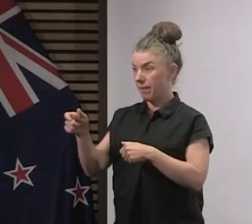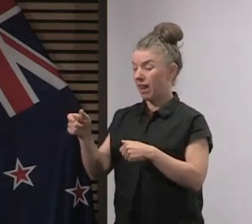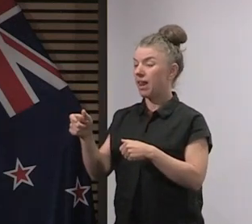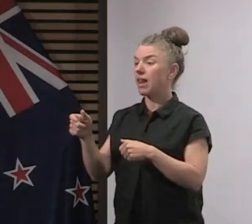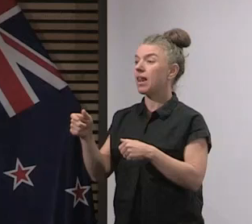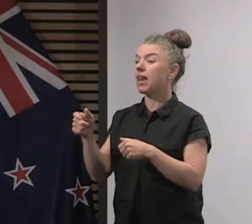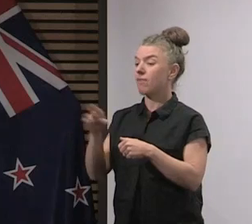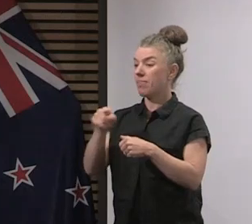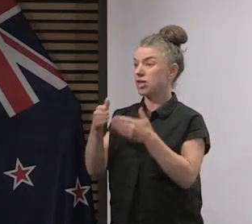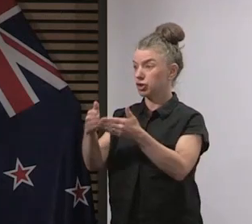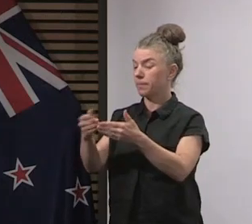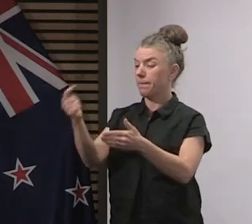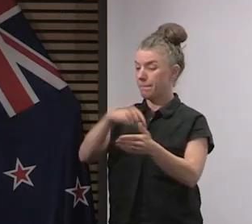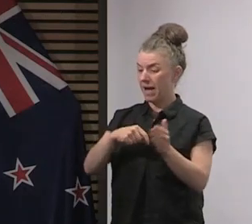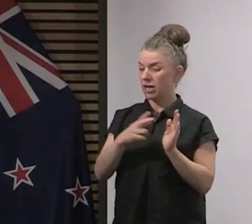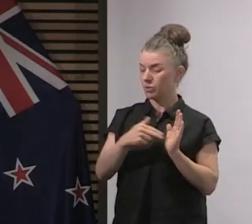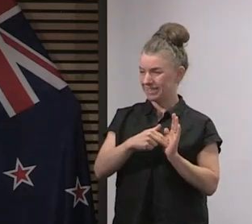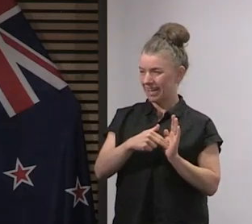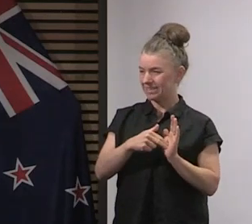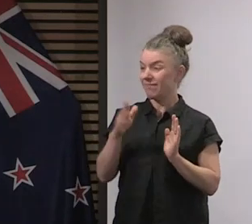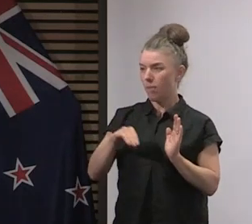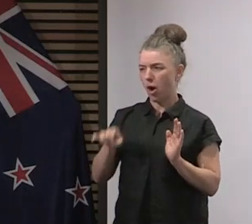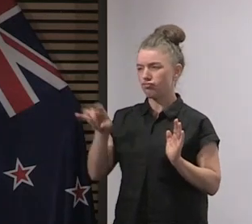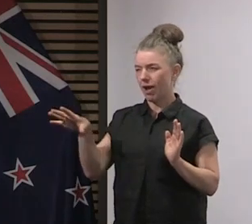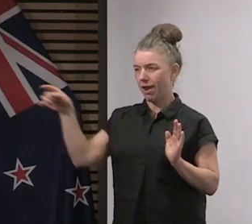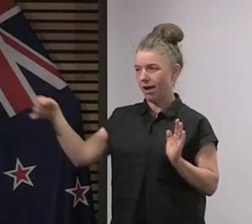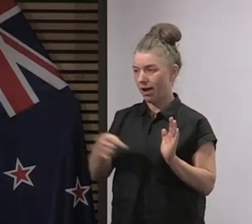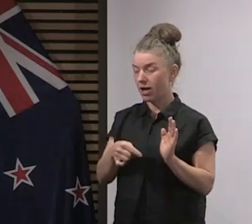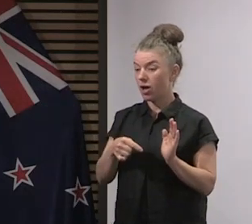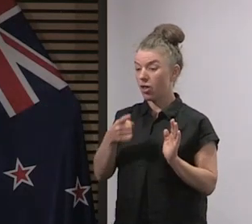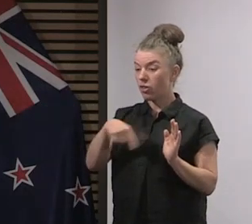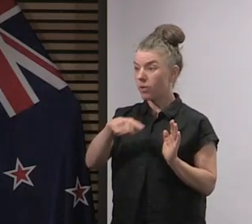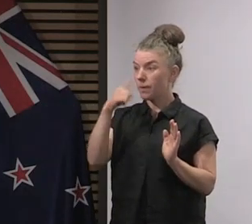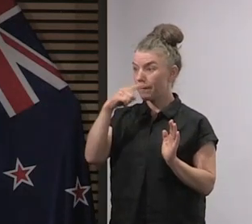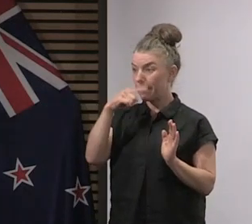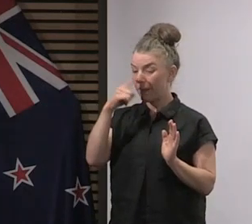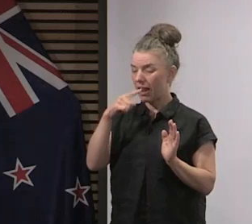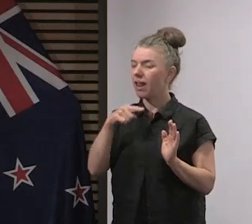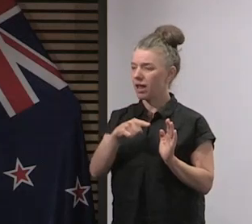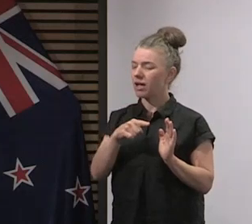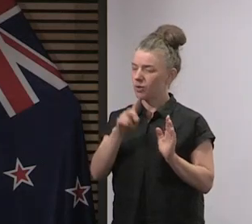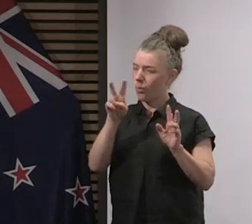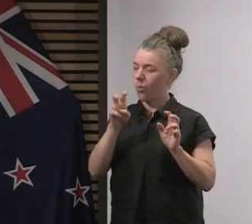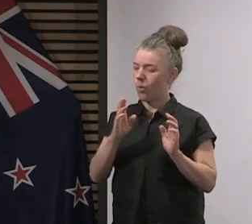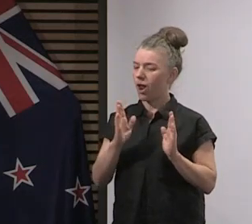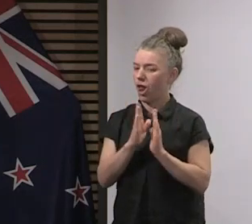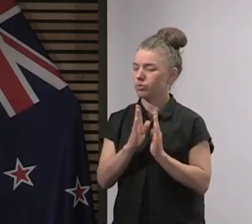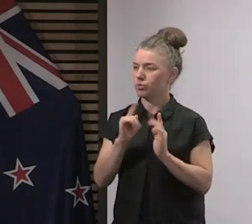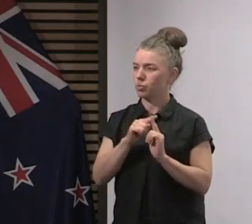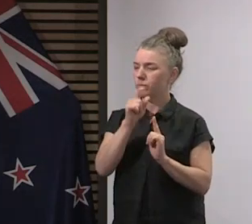16. There are six people who were passengers on the ship and have come back into New Zealand from Australia.